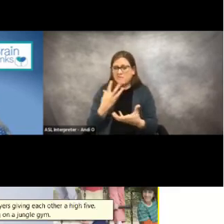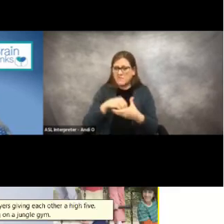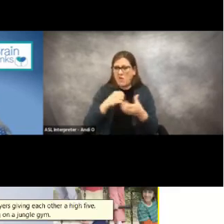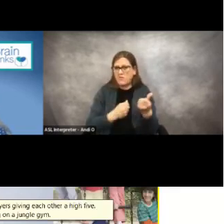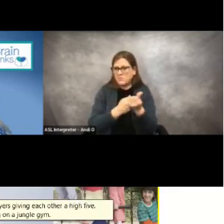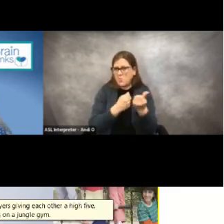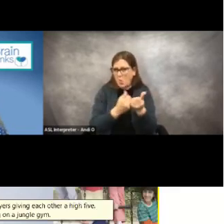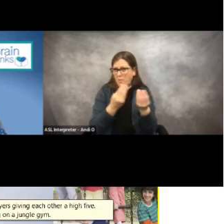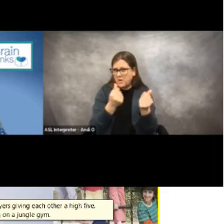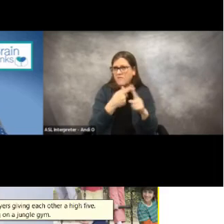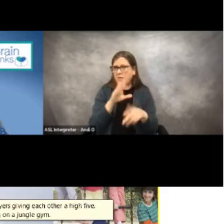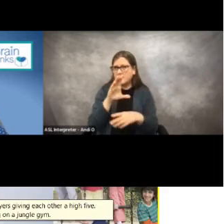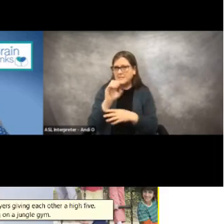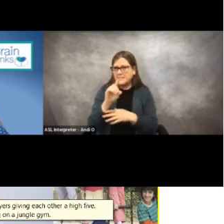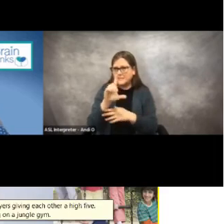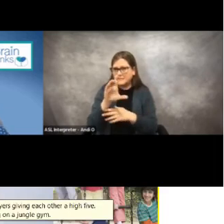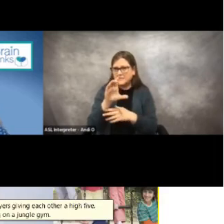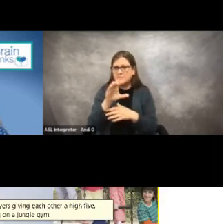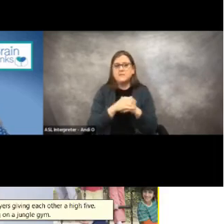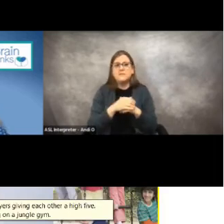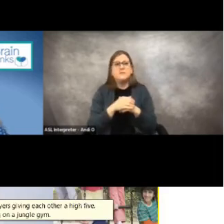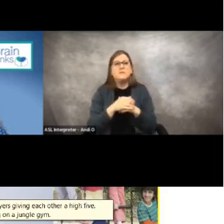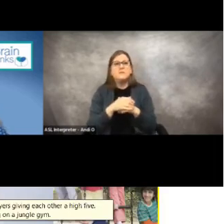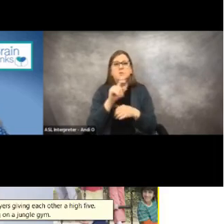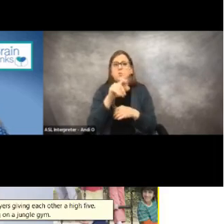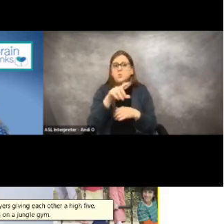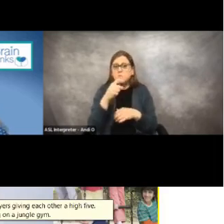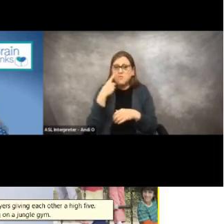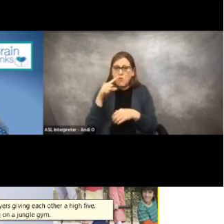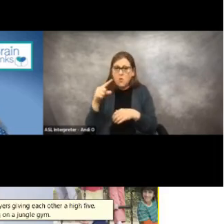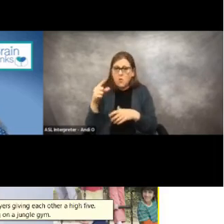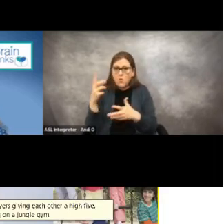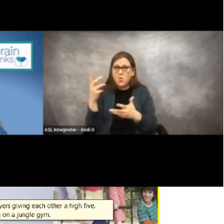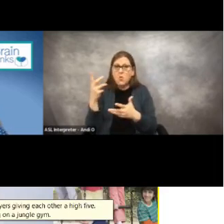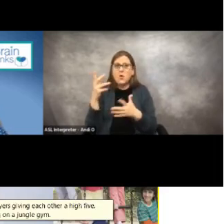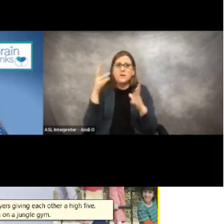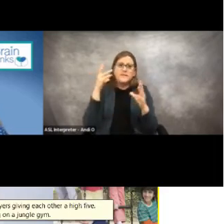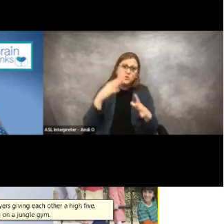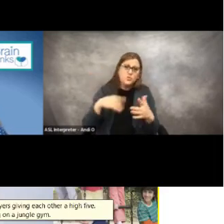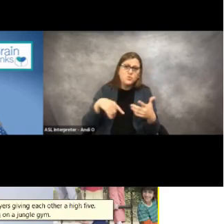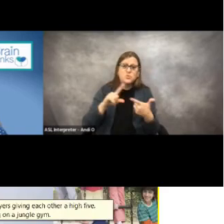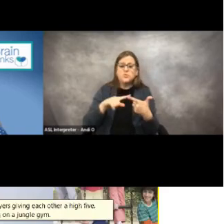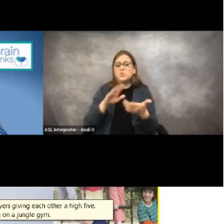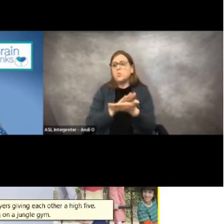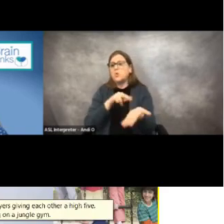the CDC, there are our tools for teachers, for school nurses, for